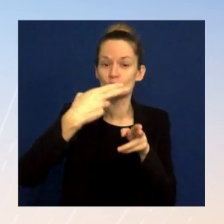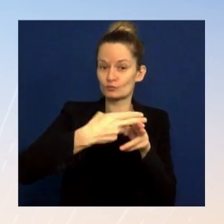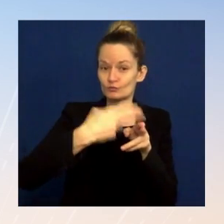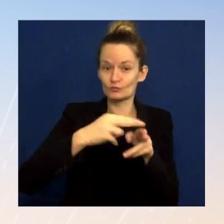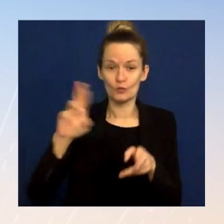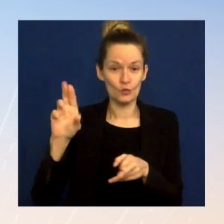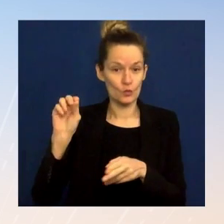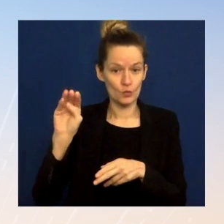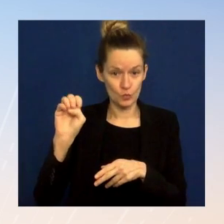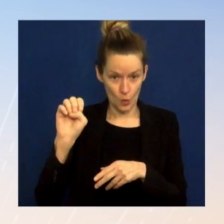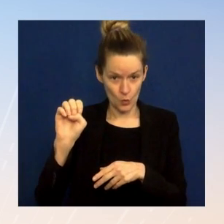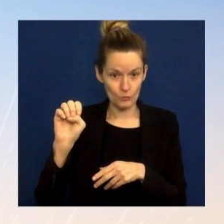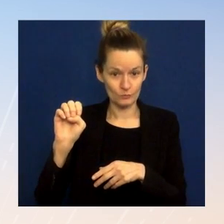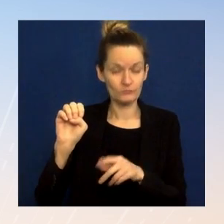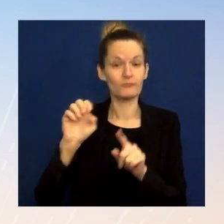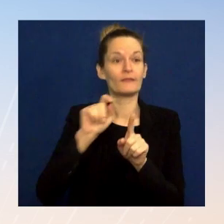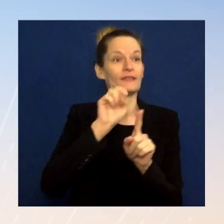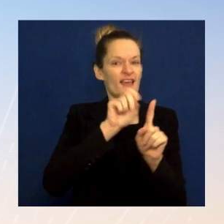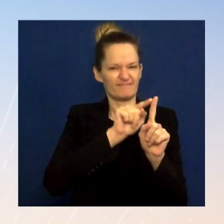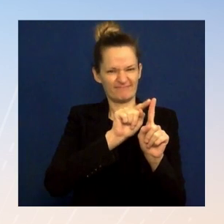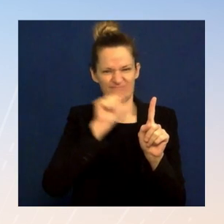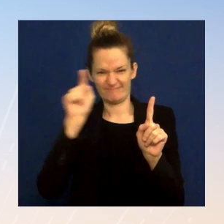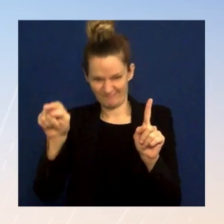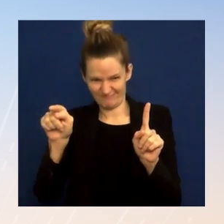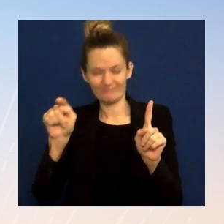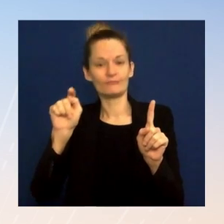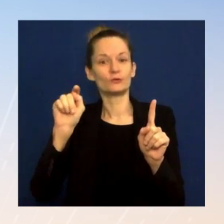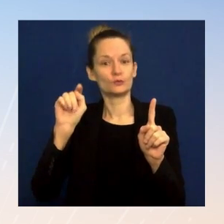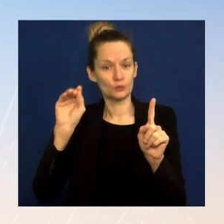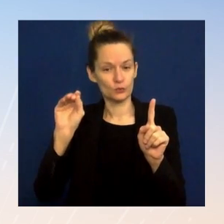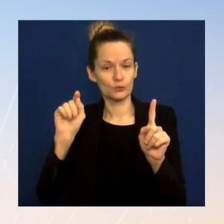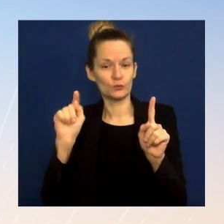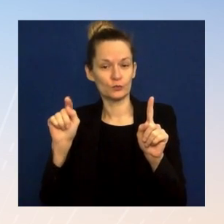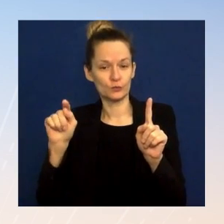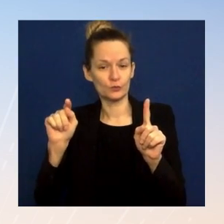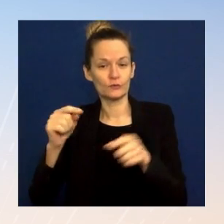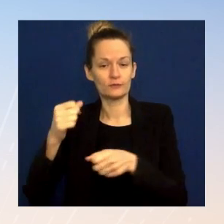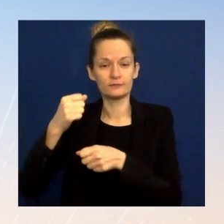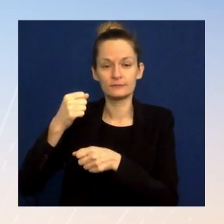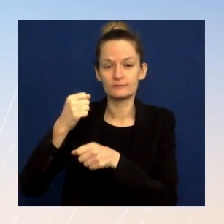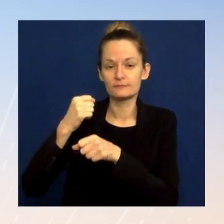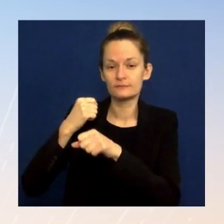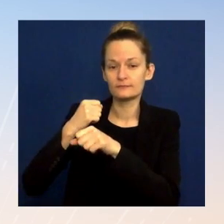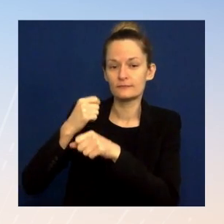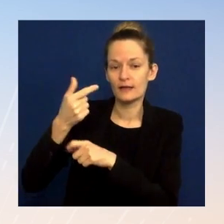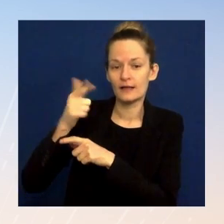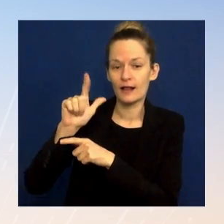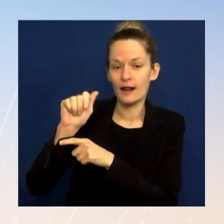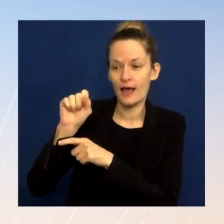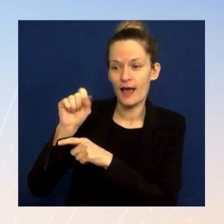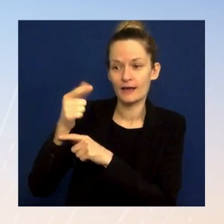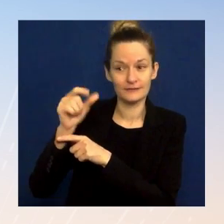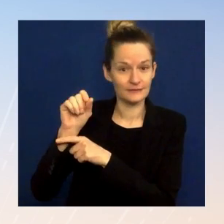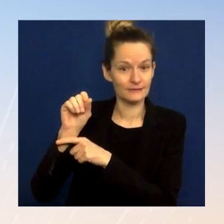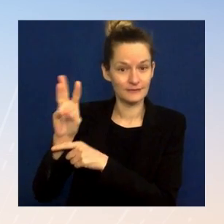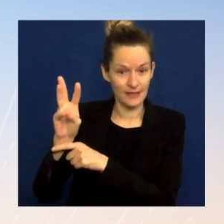In Rome, he'll start on Friday with a meeting with Pope Francis, followed by a bilateral program with our Italian hosts,